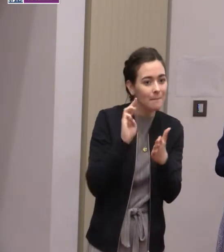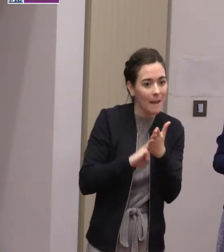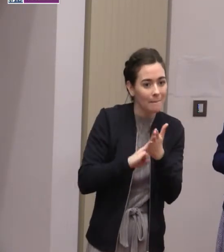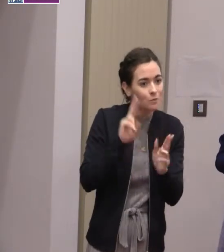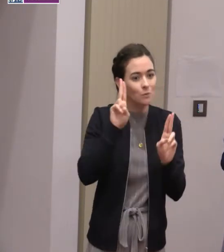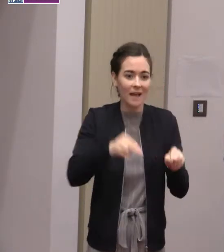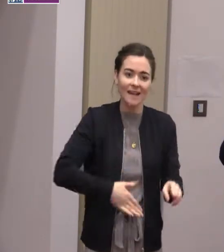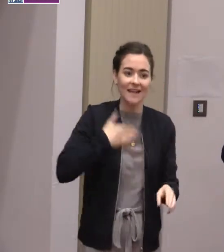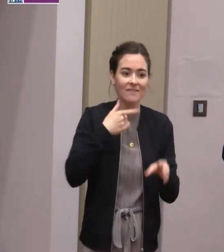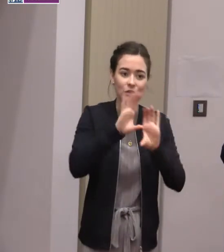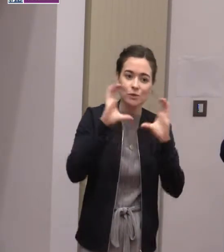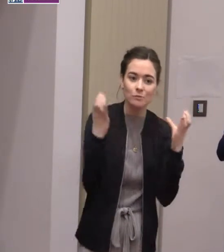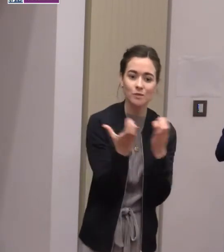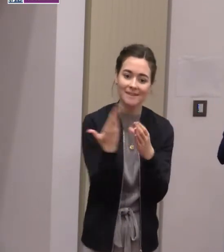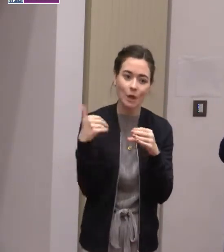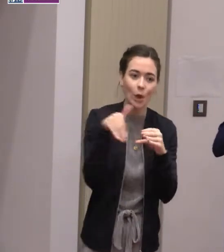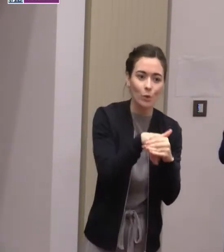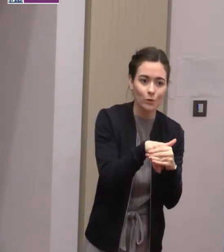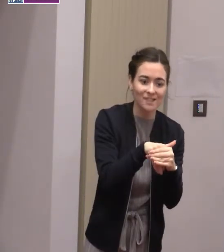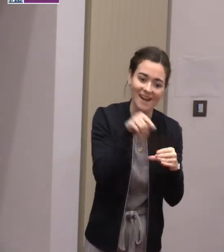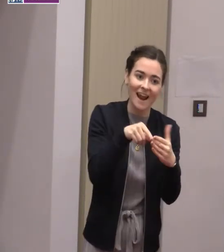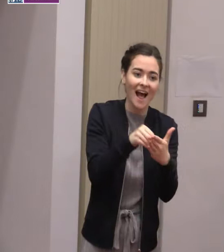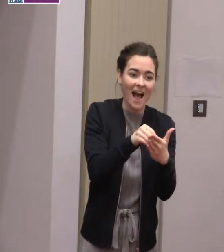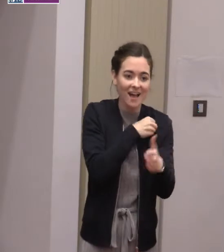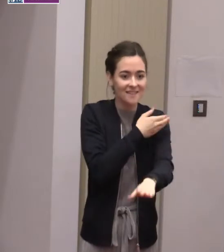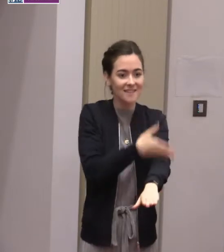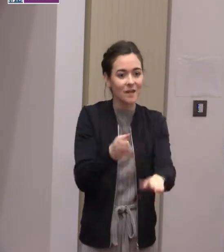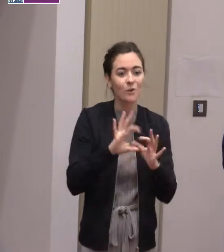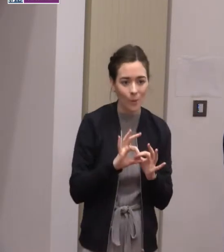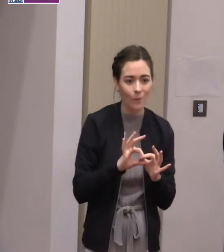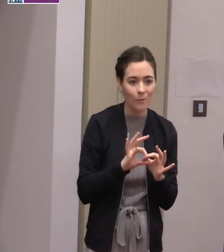community, supports at the time.